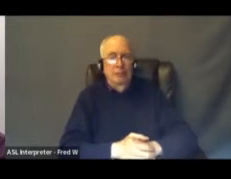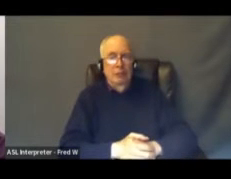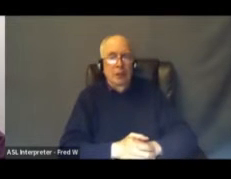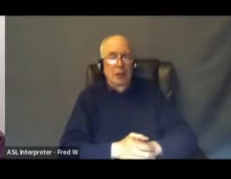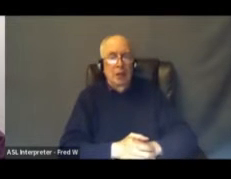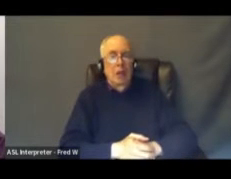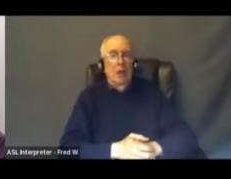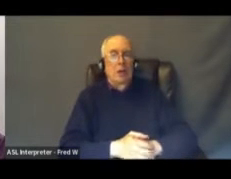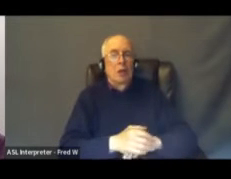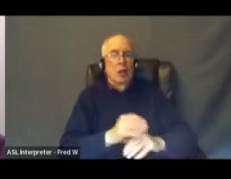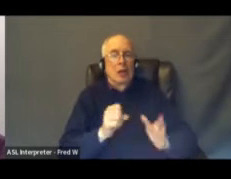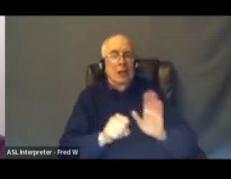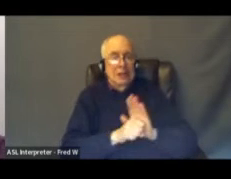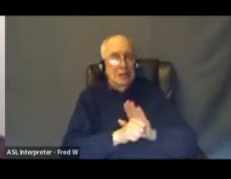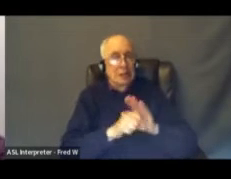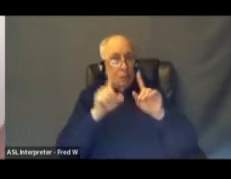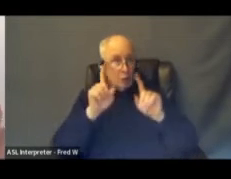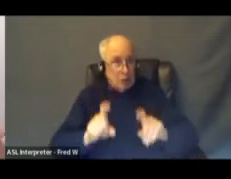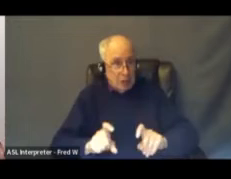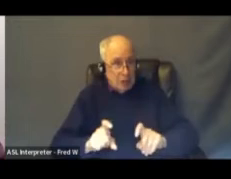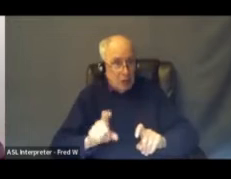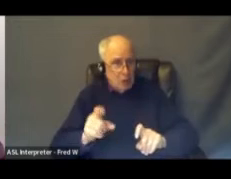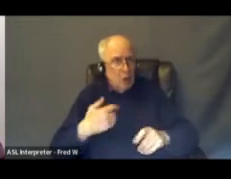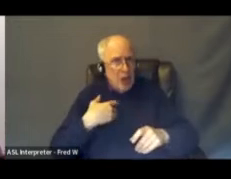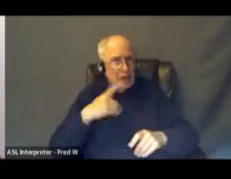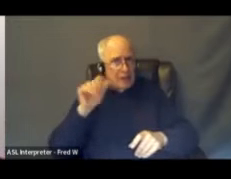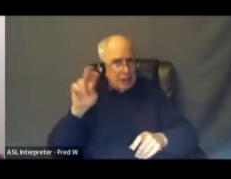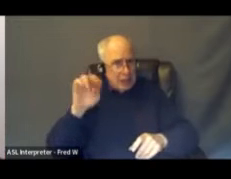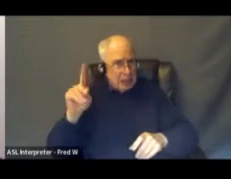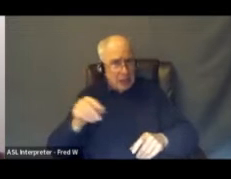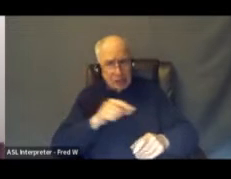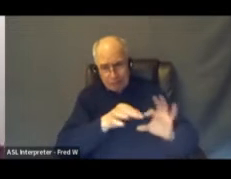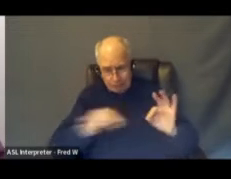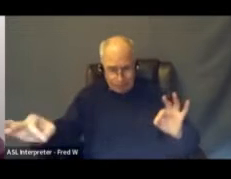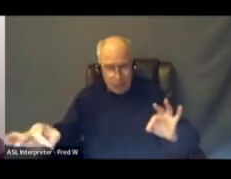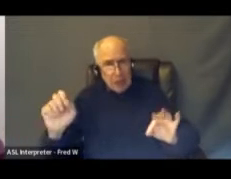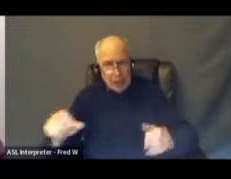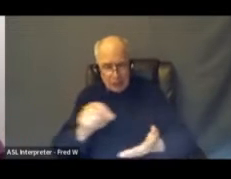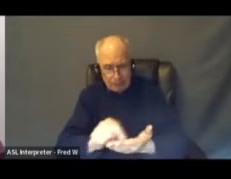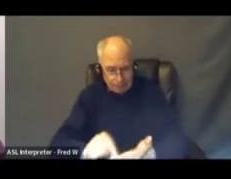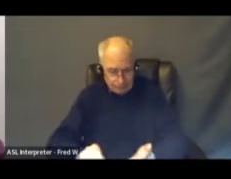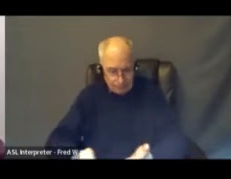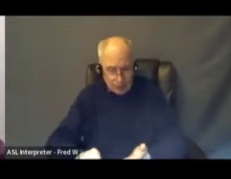Colorado, you all received a link, you can fill it out, and then it kicks back with an email that says, hey, you scored